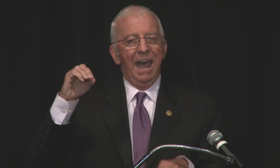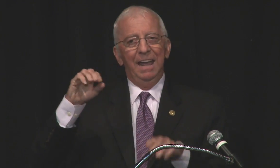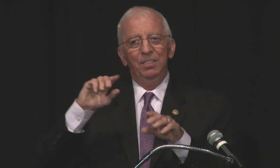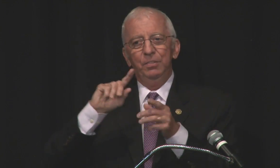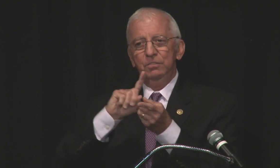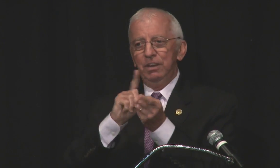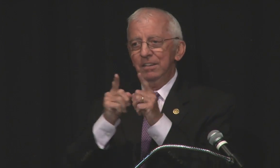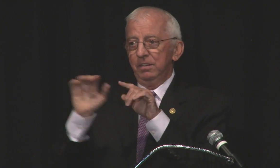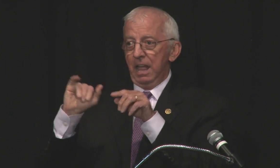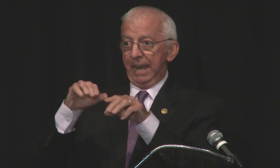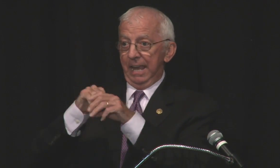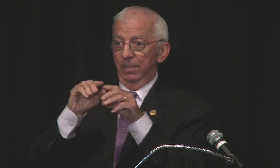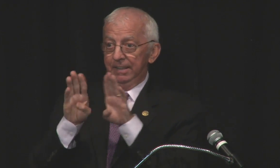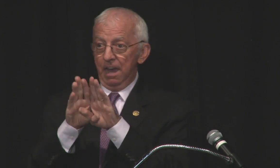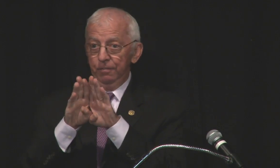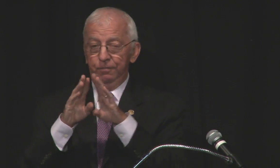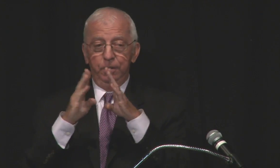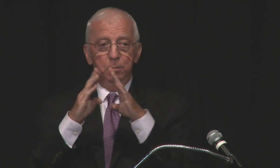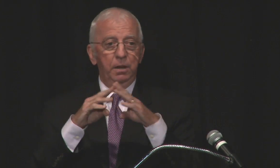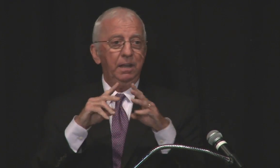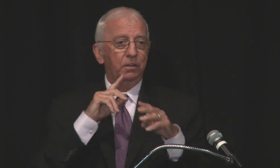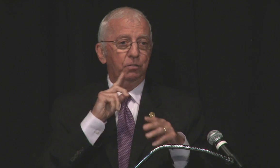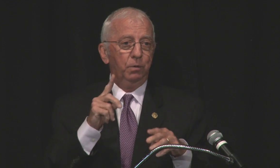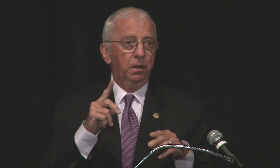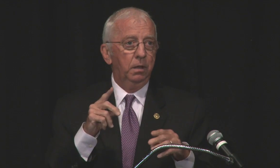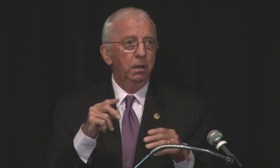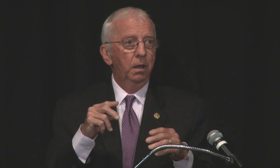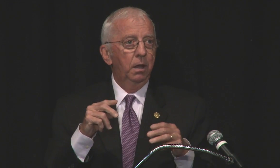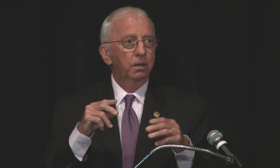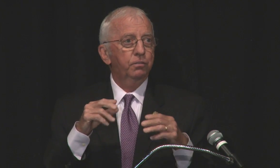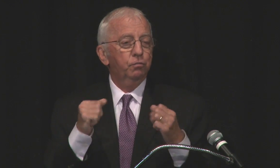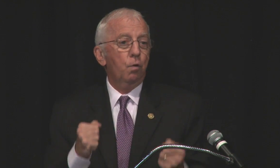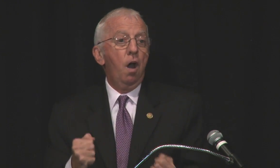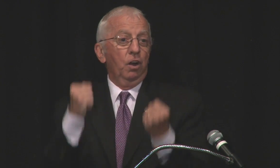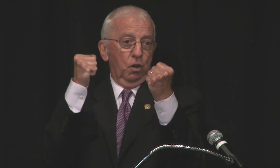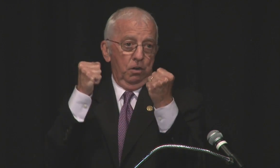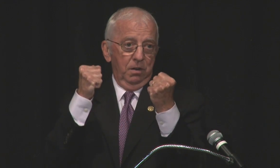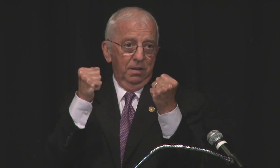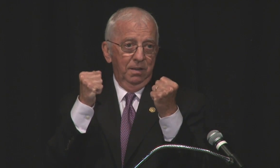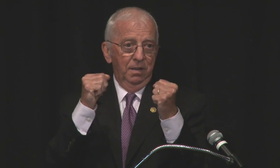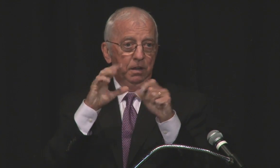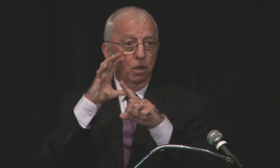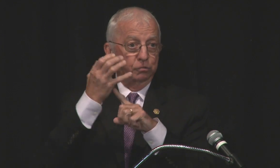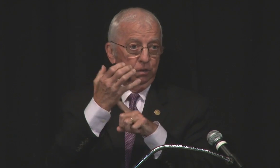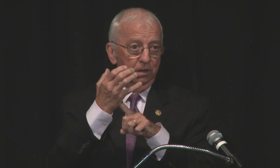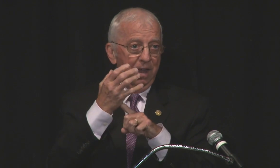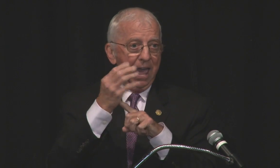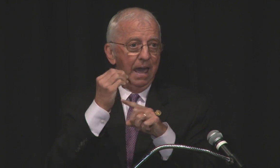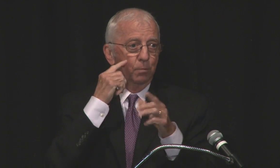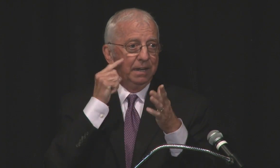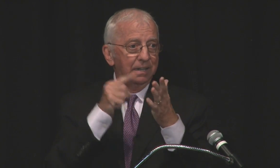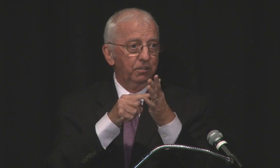And changes like in the deaf community, there's real stronger culture and recognition